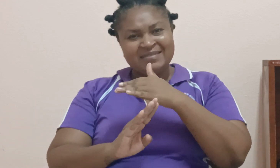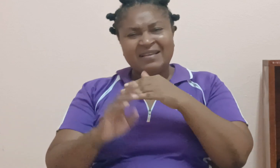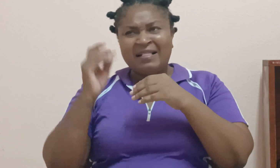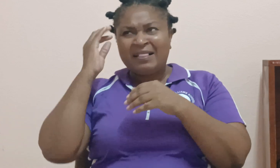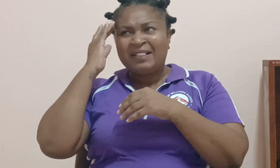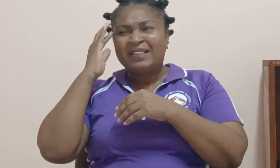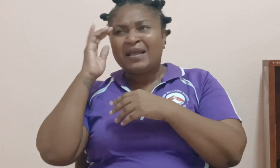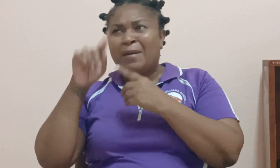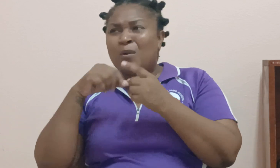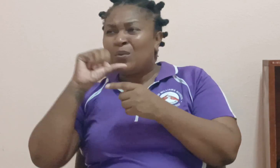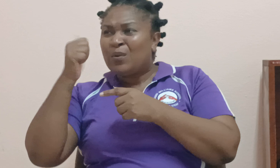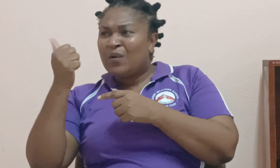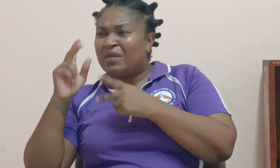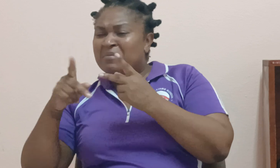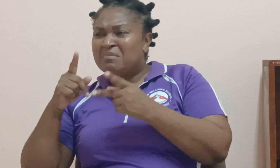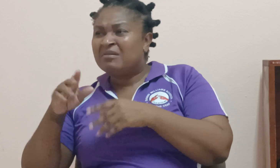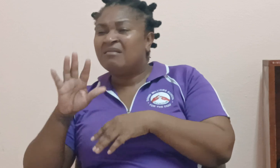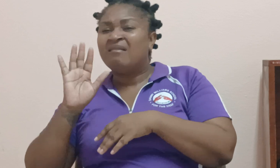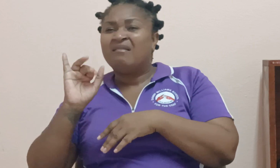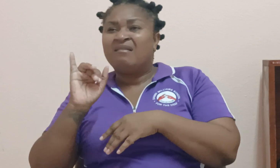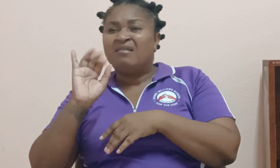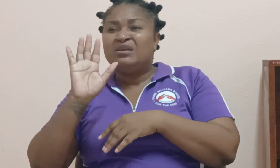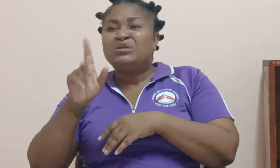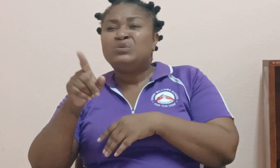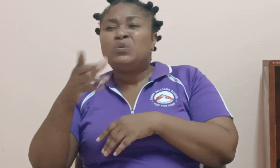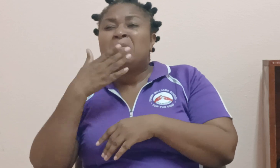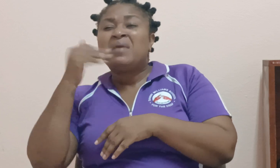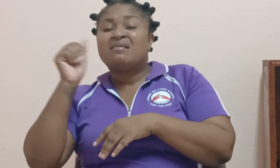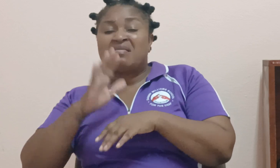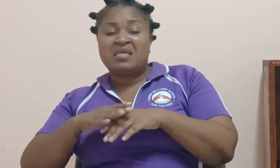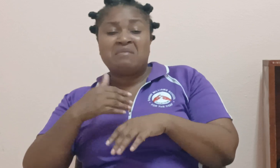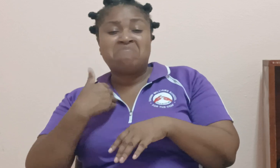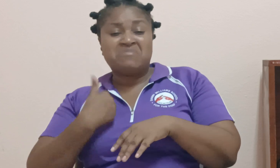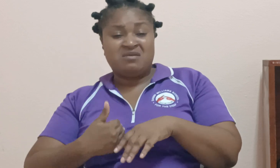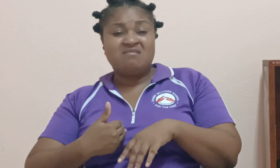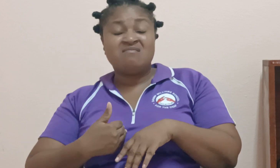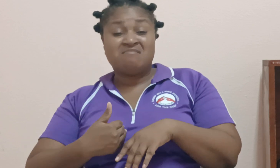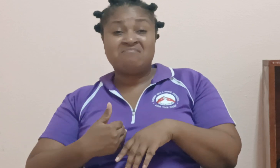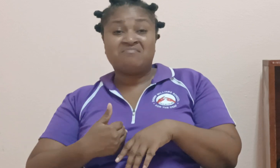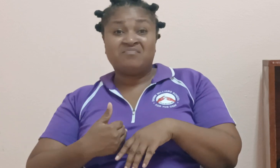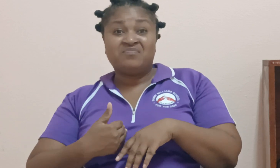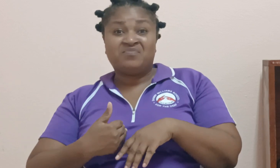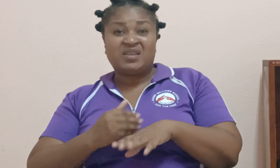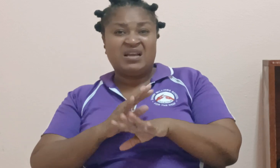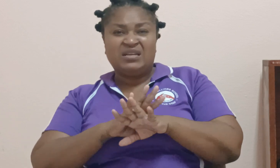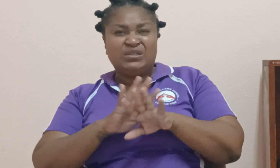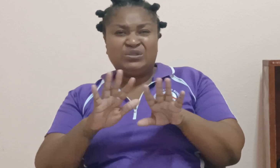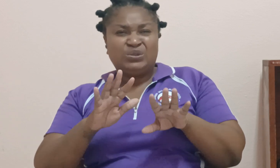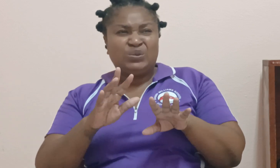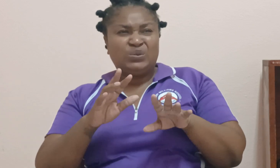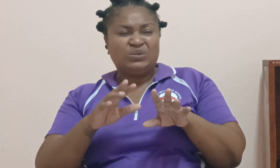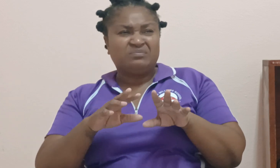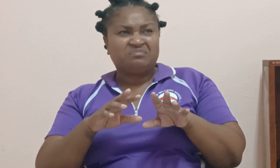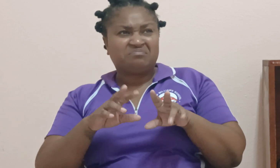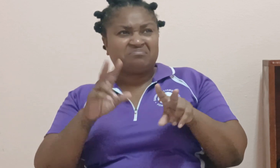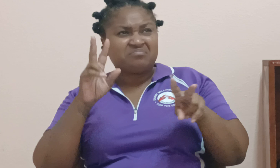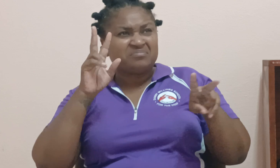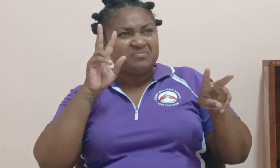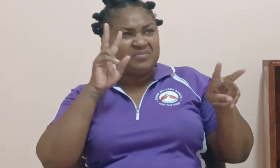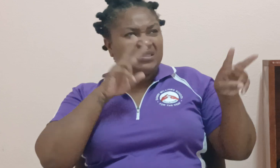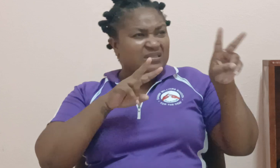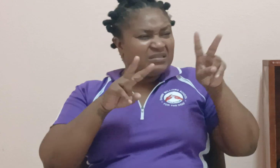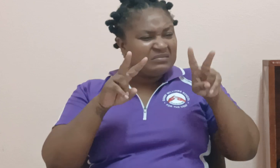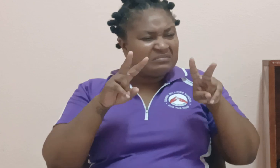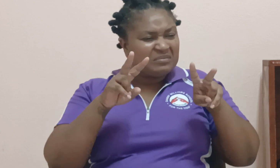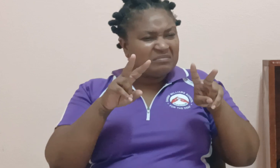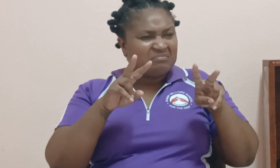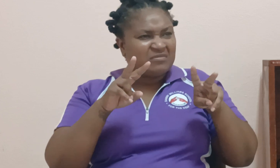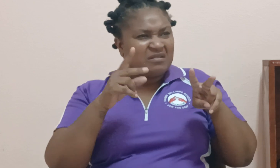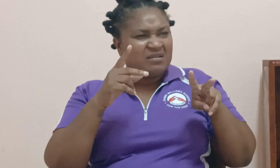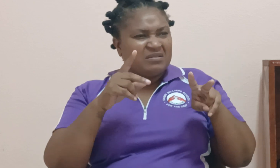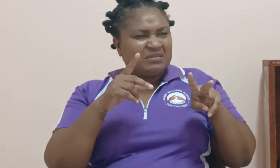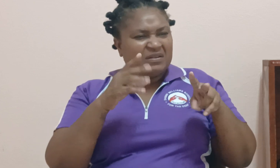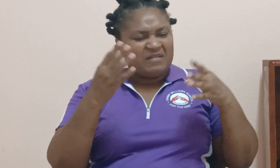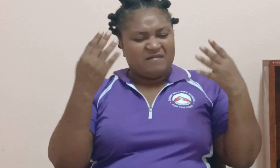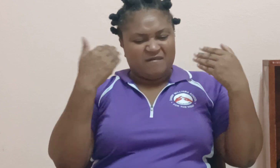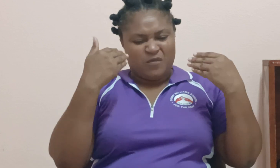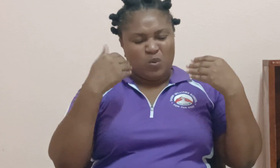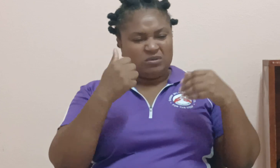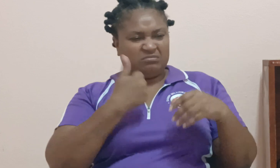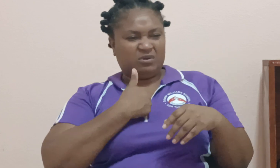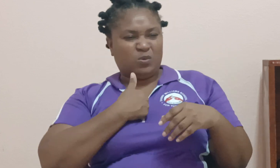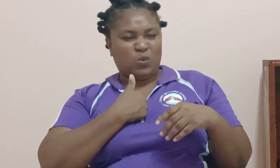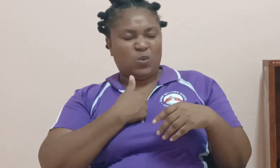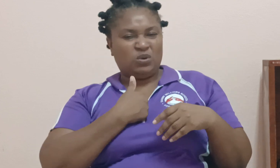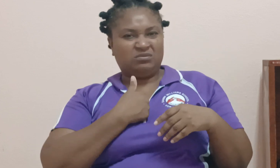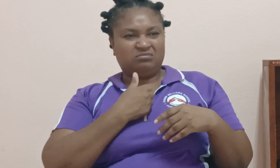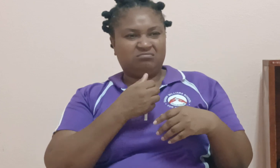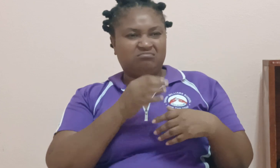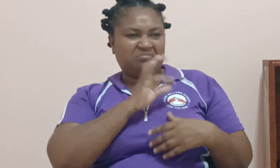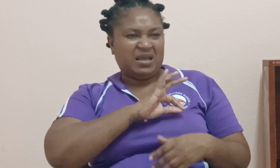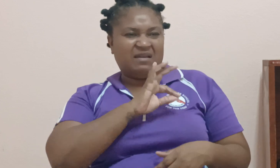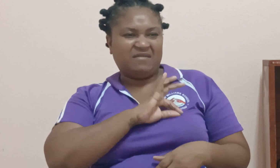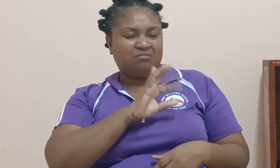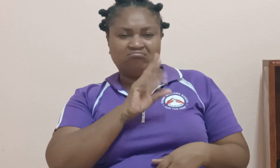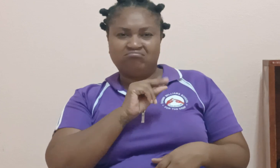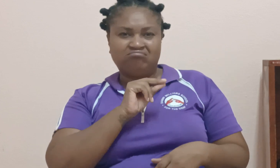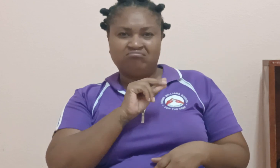others as better than yourselves. Don't look out only for your own interests, but take an interest